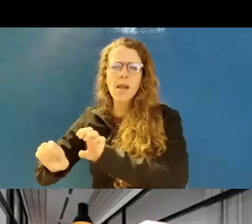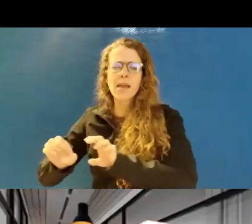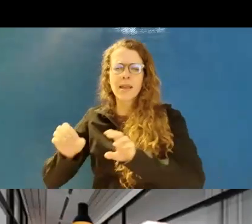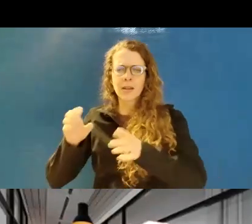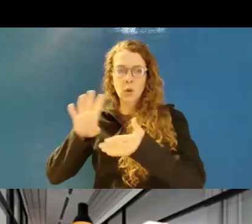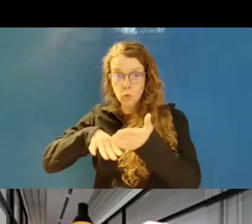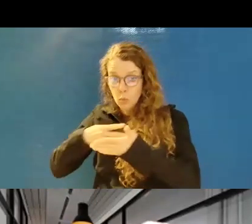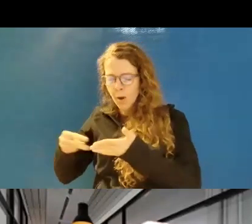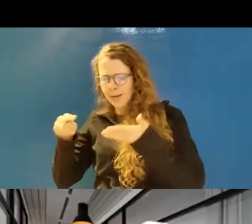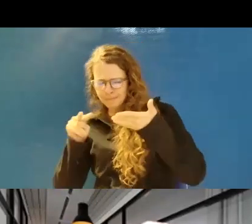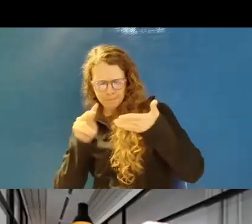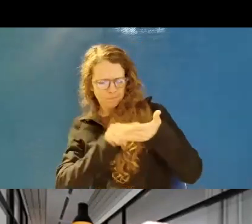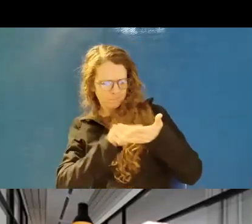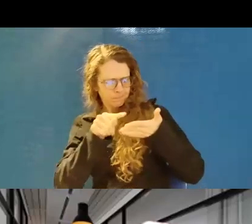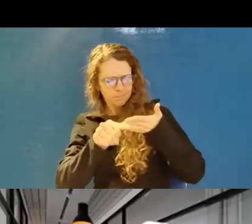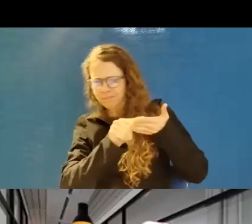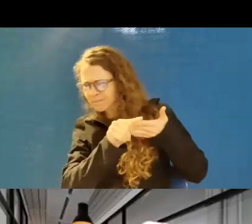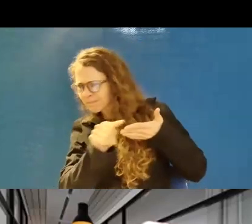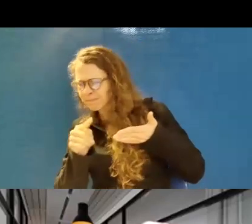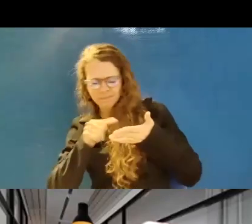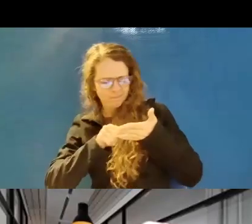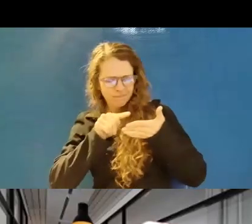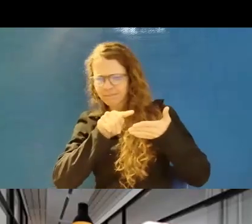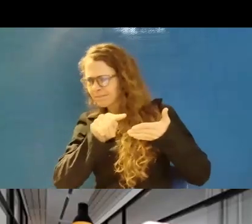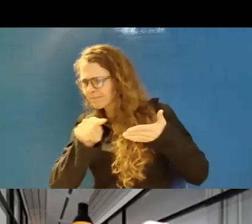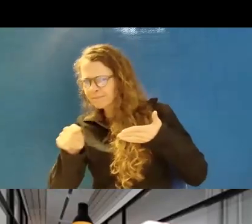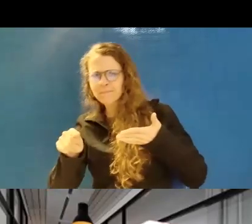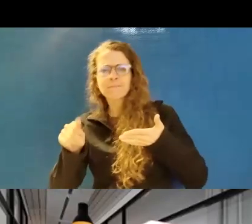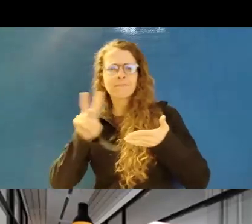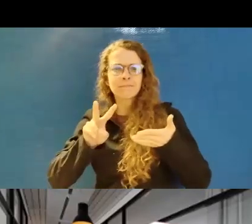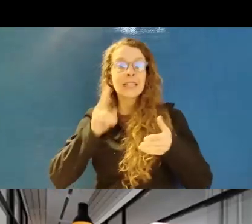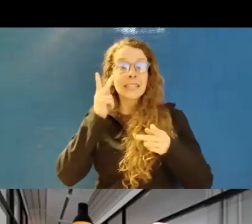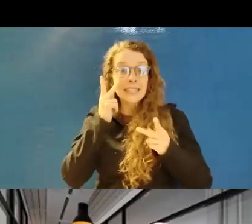you know, go through the courses and look for instances of RSI.